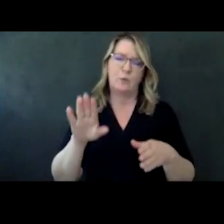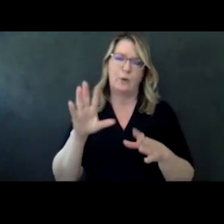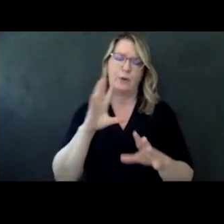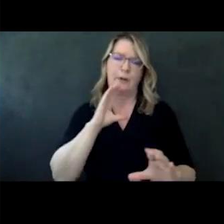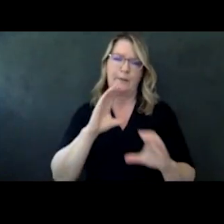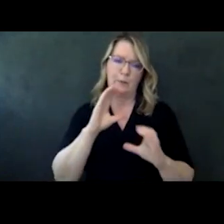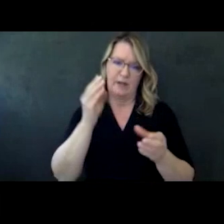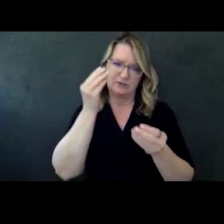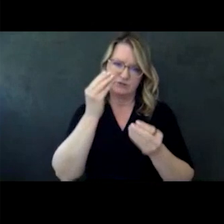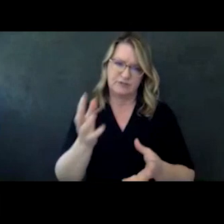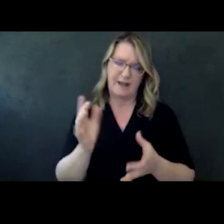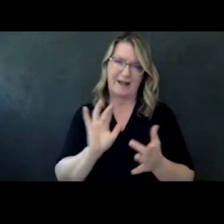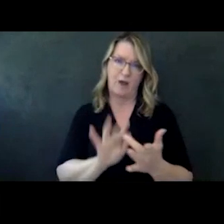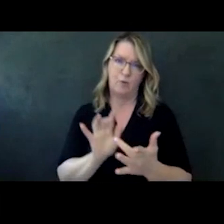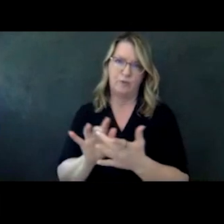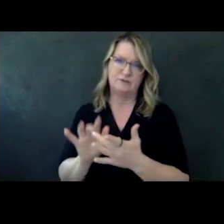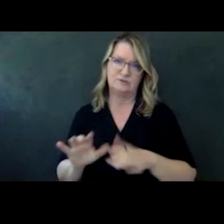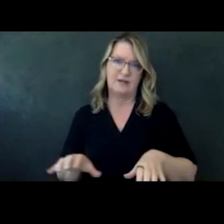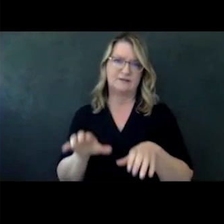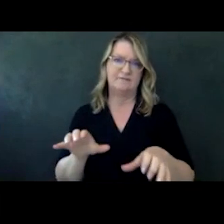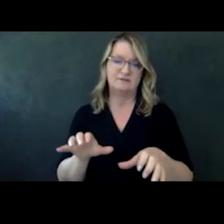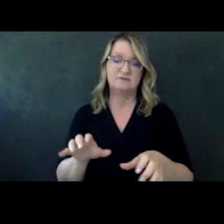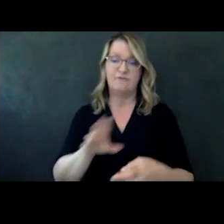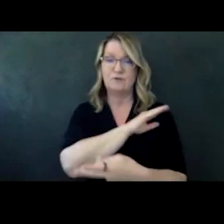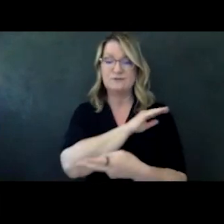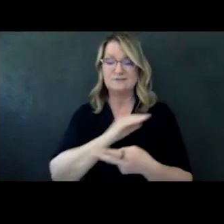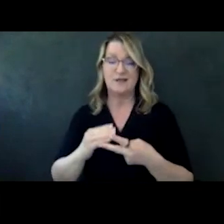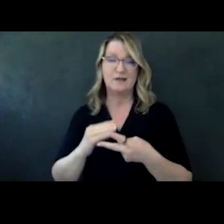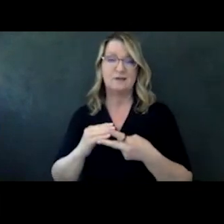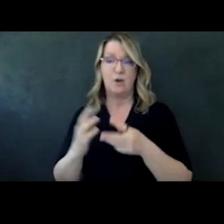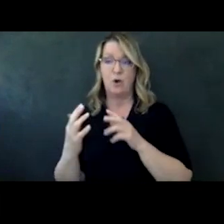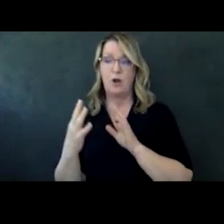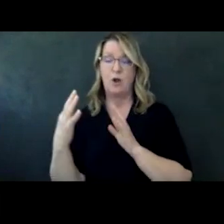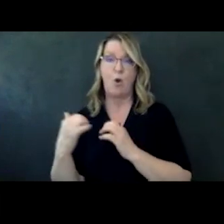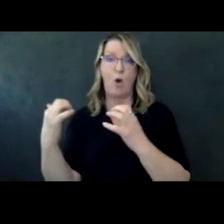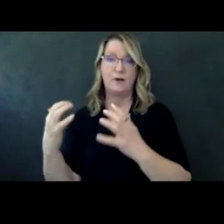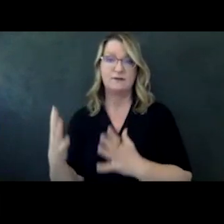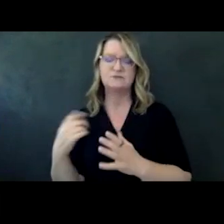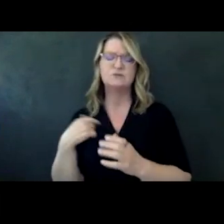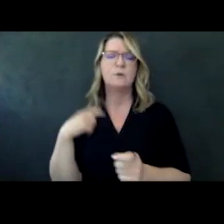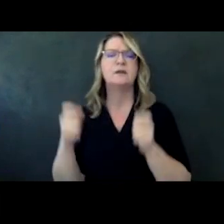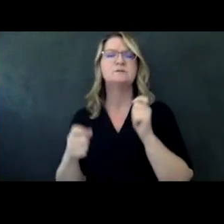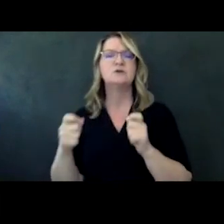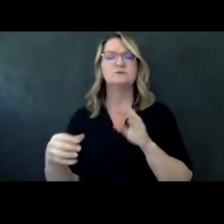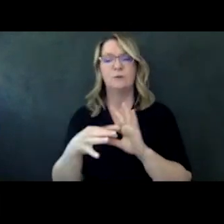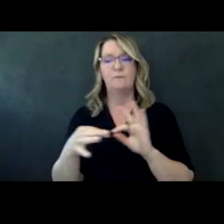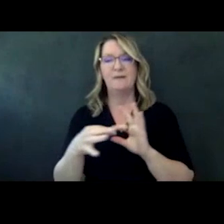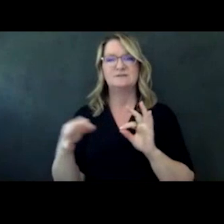For secondary audiences, you'll be able to adjust your main messaging to capture their attention.